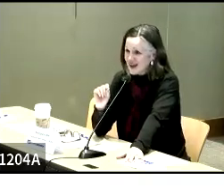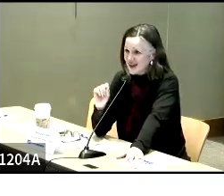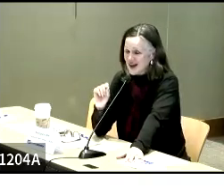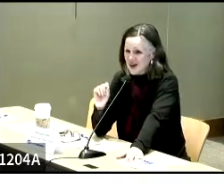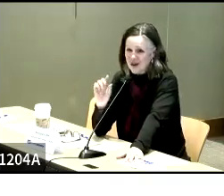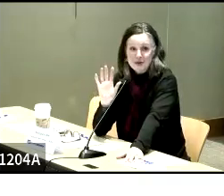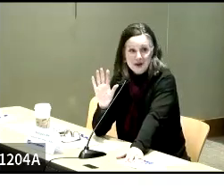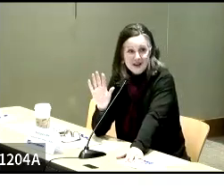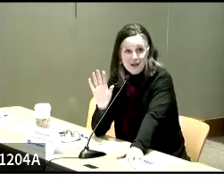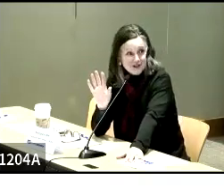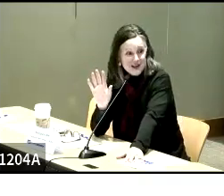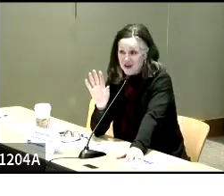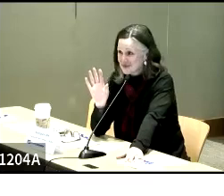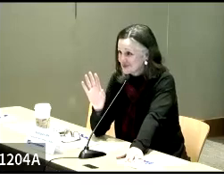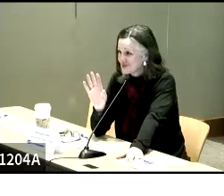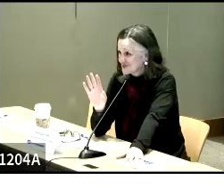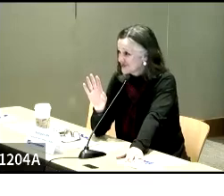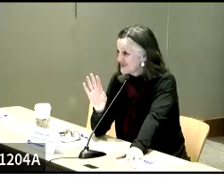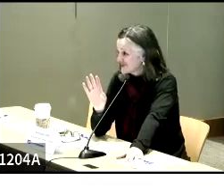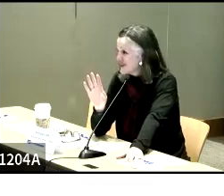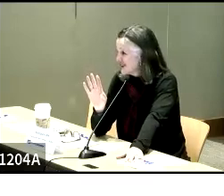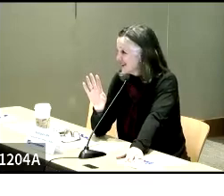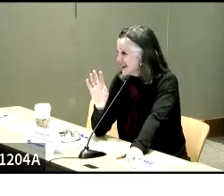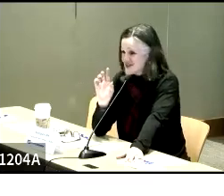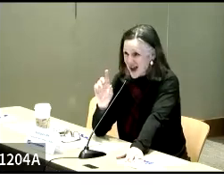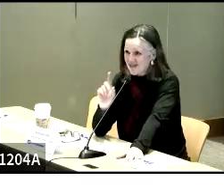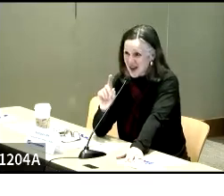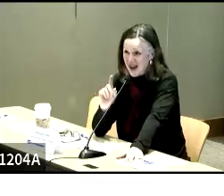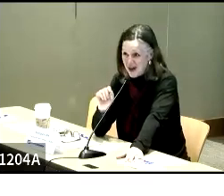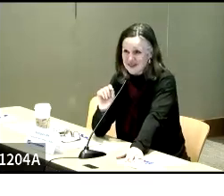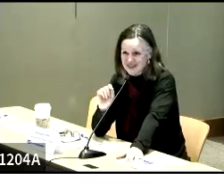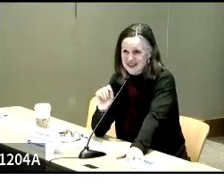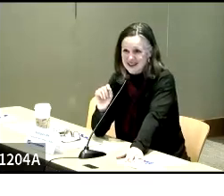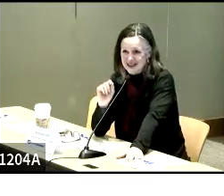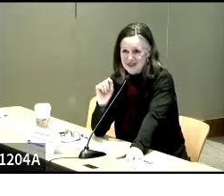and I've been waiting a long time to have that happen.